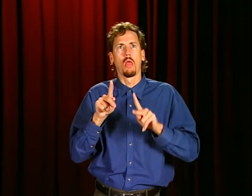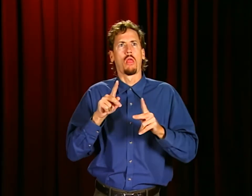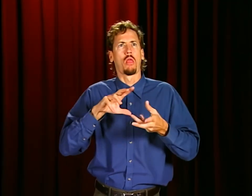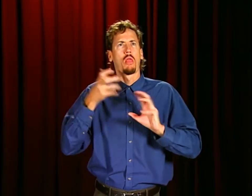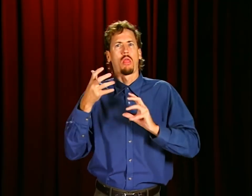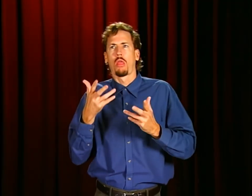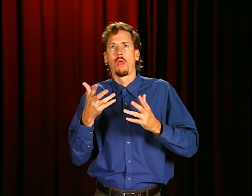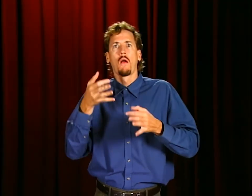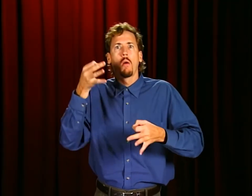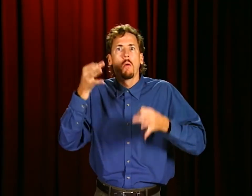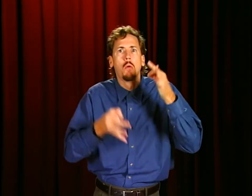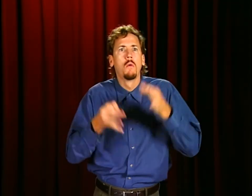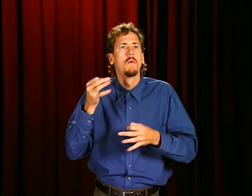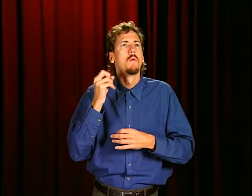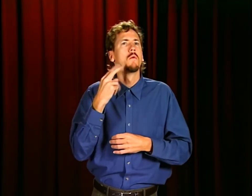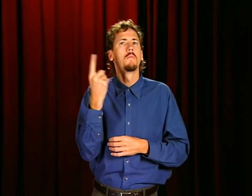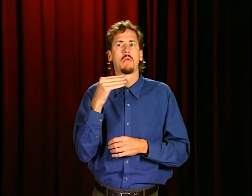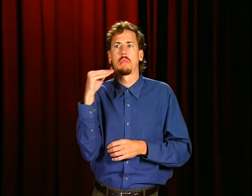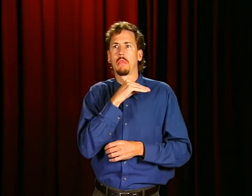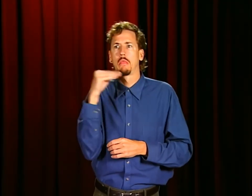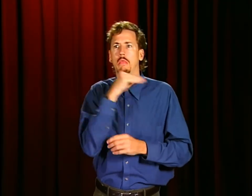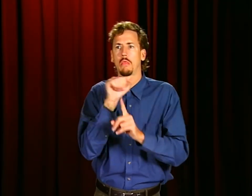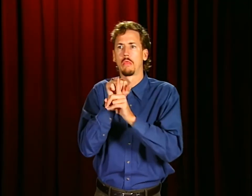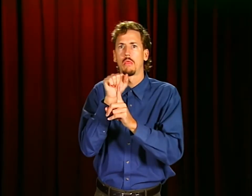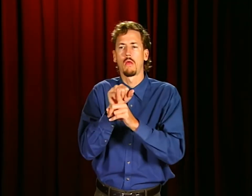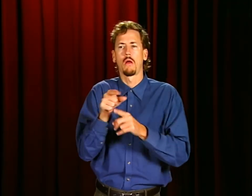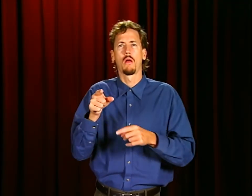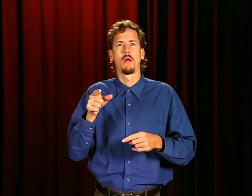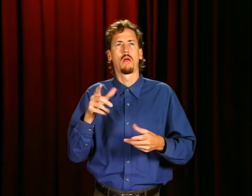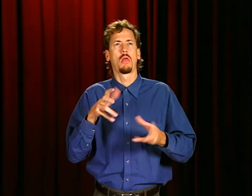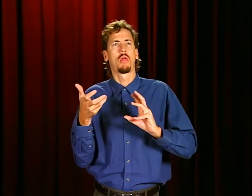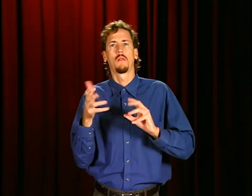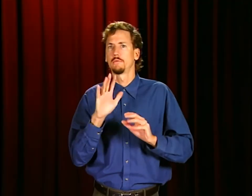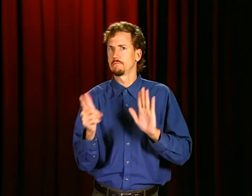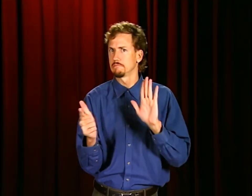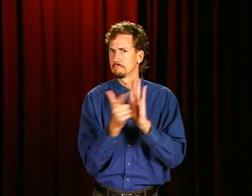THIS STORY WILL SHOW YOU WHY IT'S SO IMPORTANT TO BE HONEST.